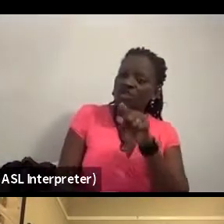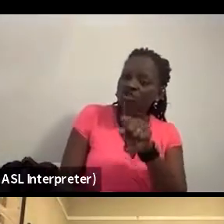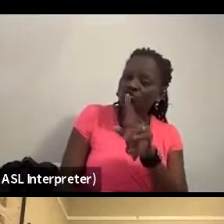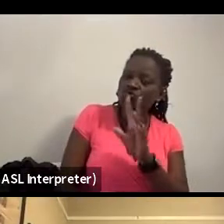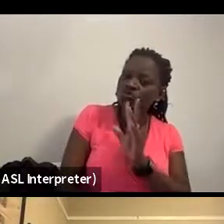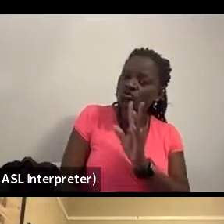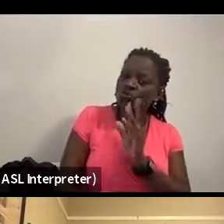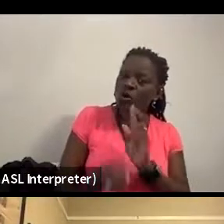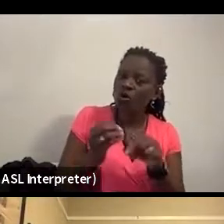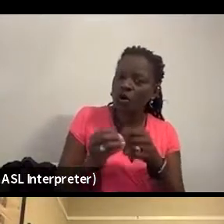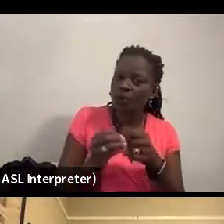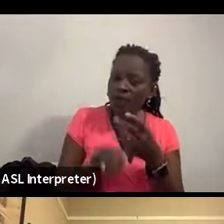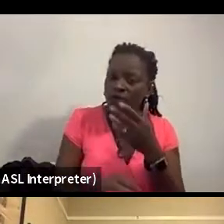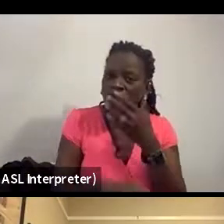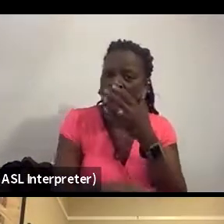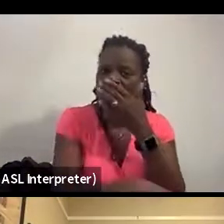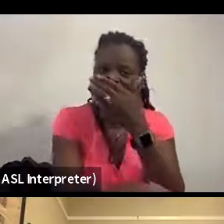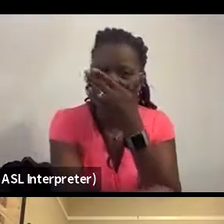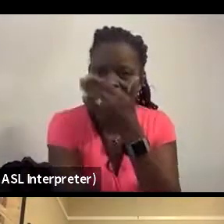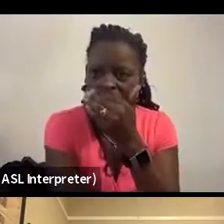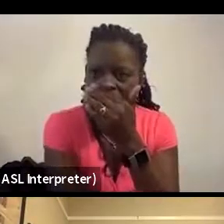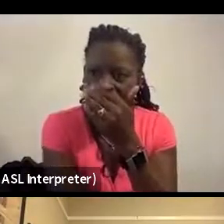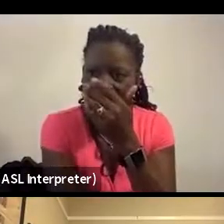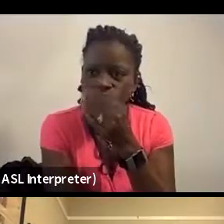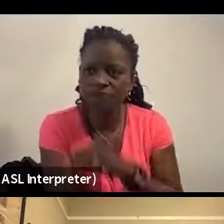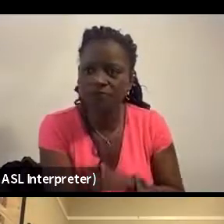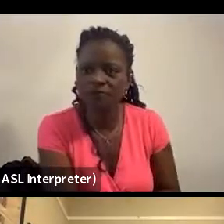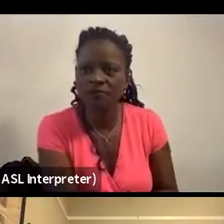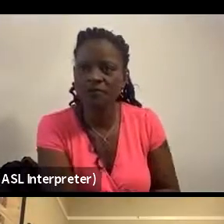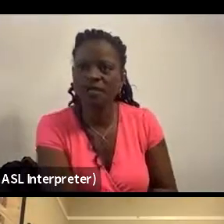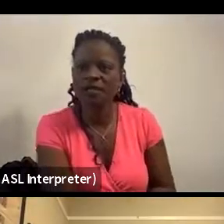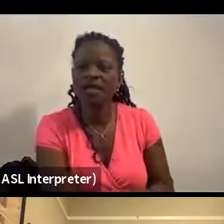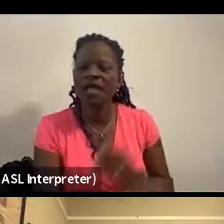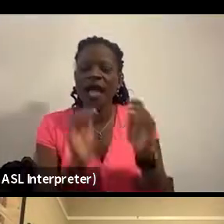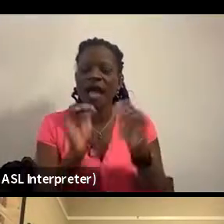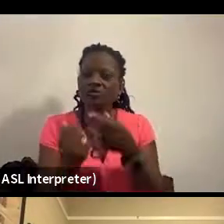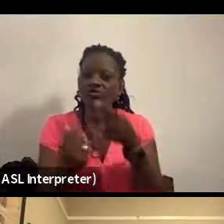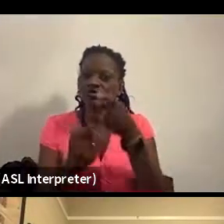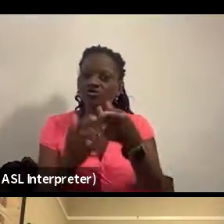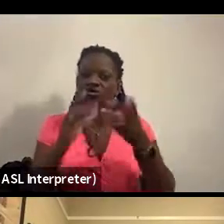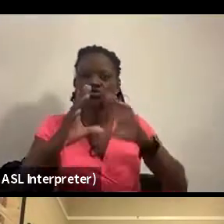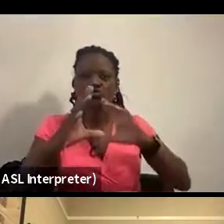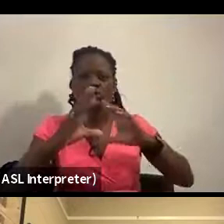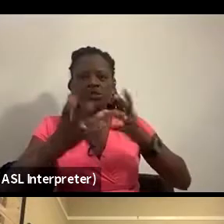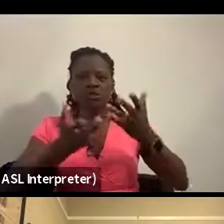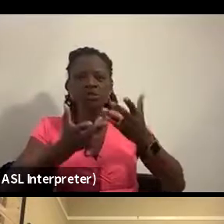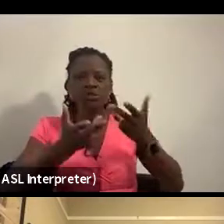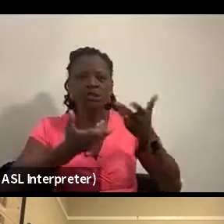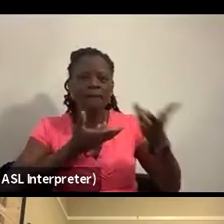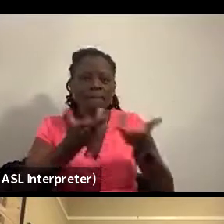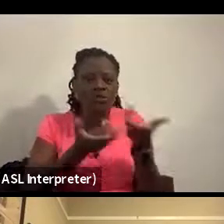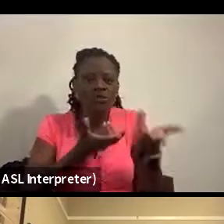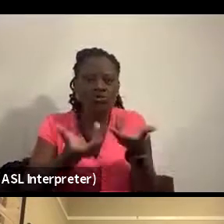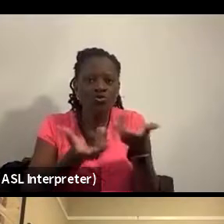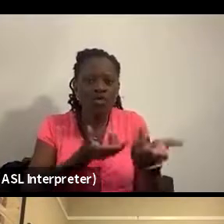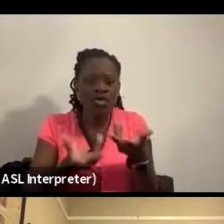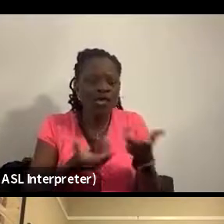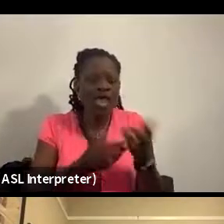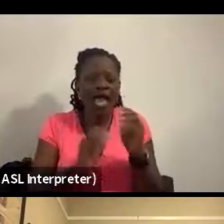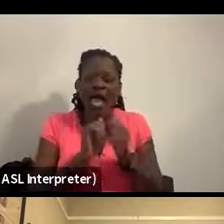the what you how you communicate the vaccine, hesitant people to persuade them or to gain that trust